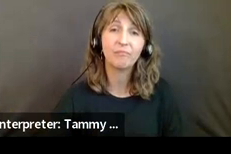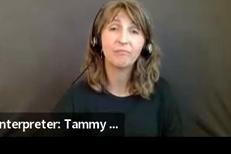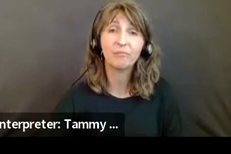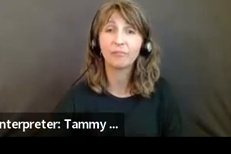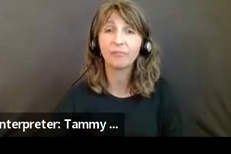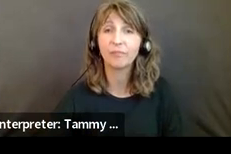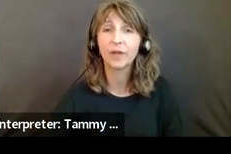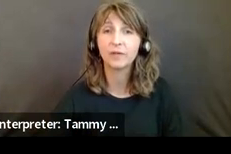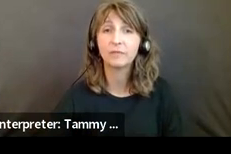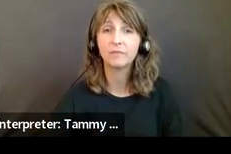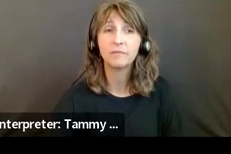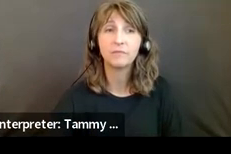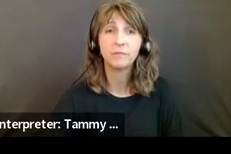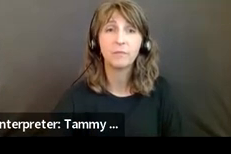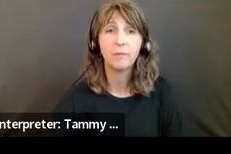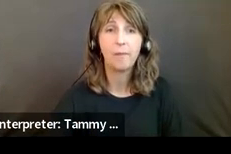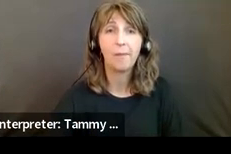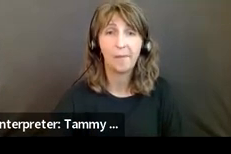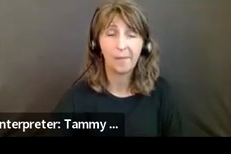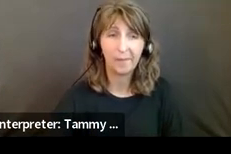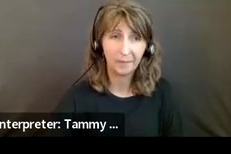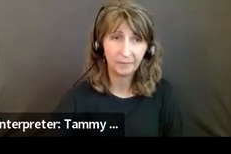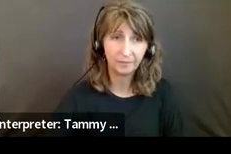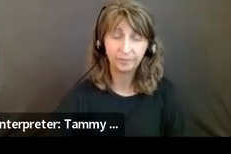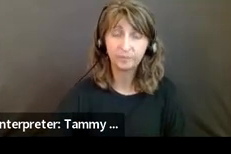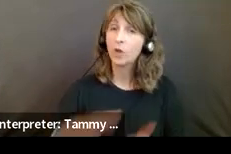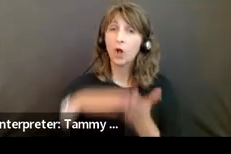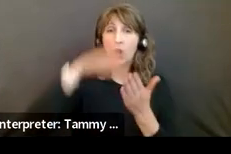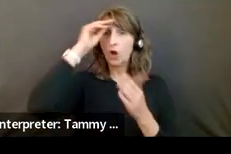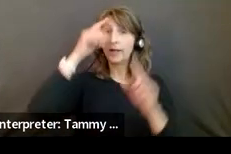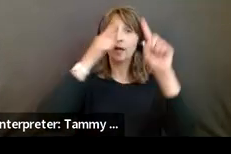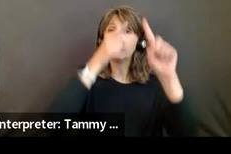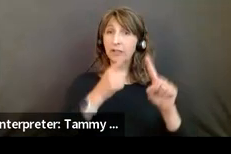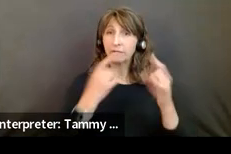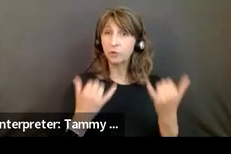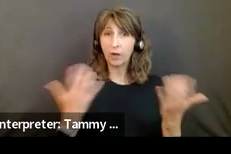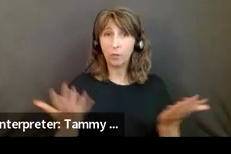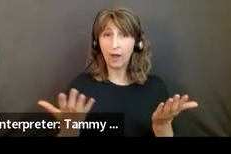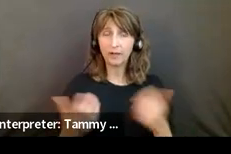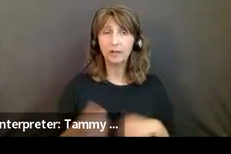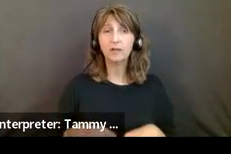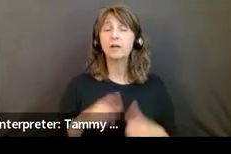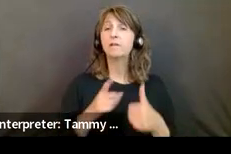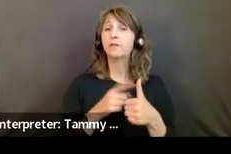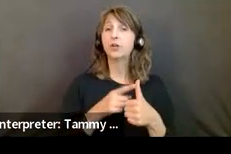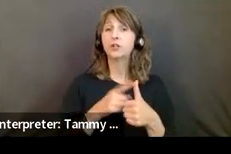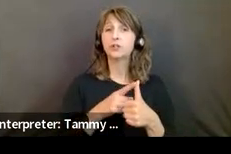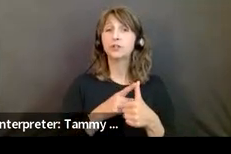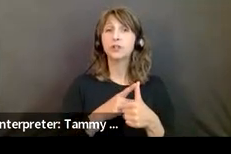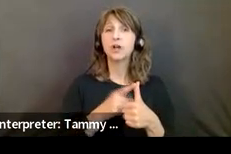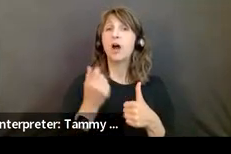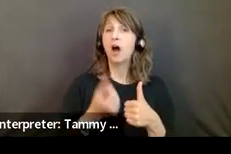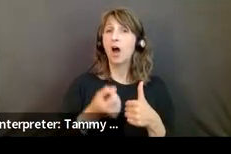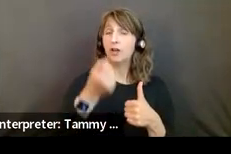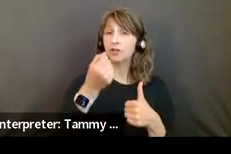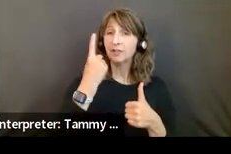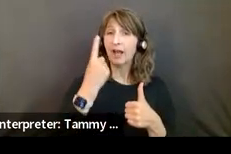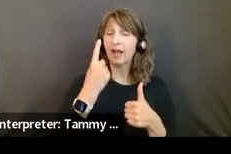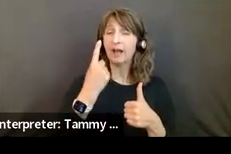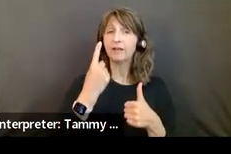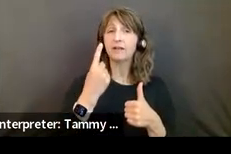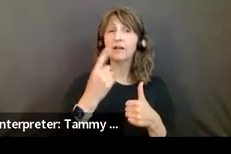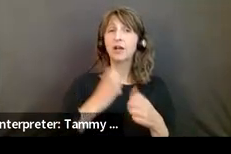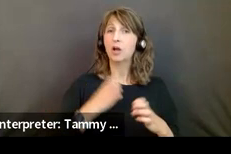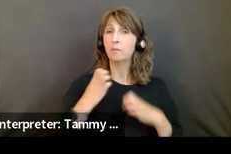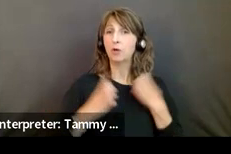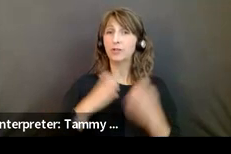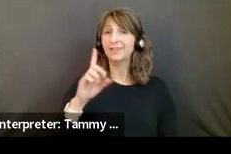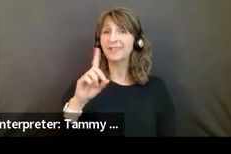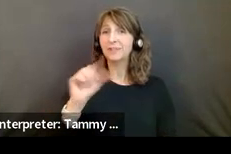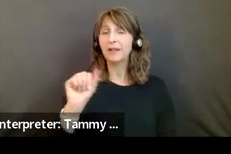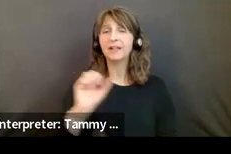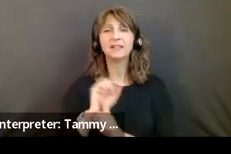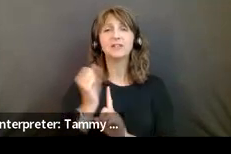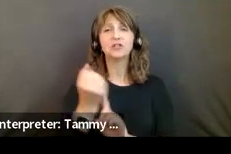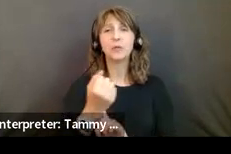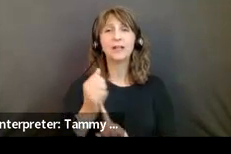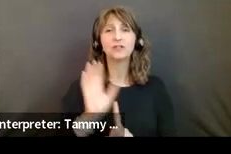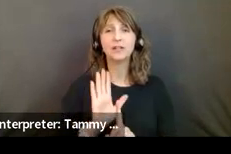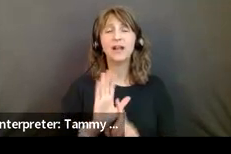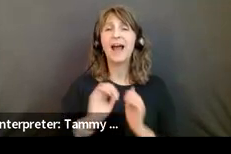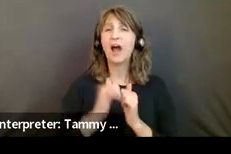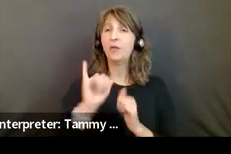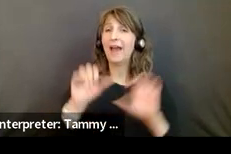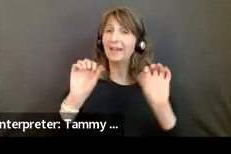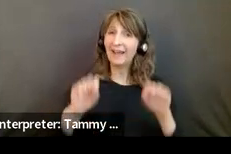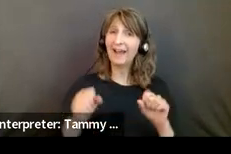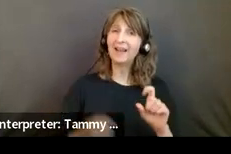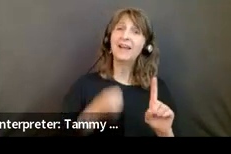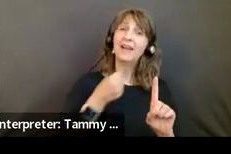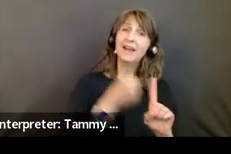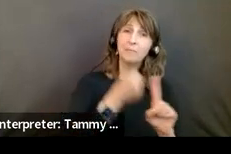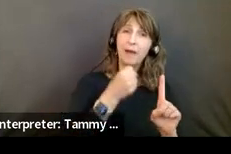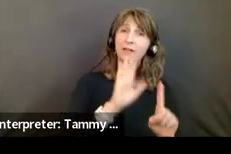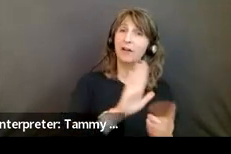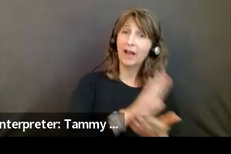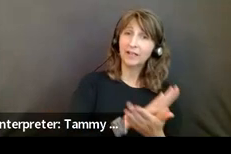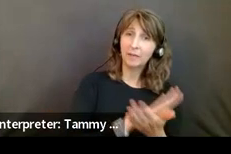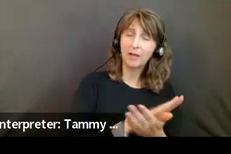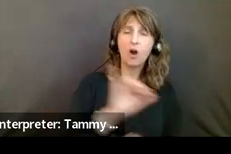And so the learning objectives. For today include an understanding of the common conditions associated with emotional disabilities in their impact on academic and social emotional functioning in adolescent.